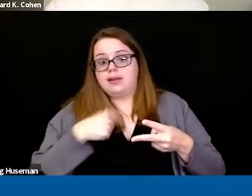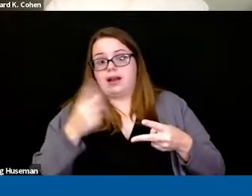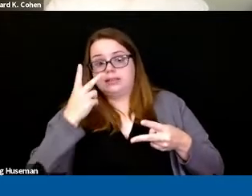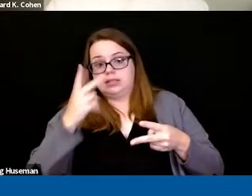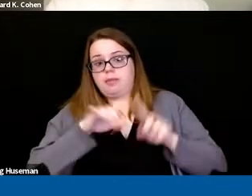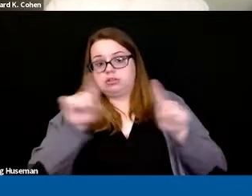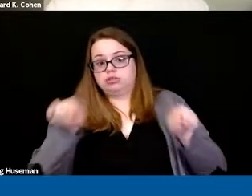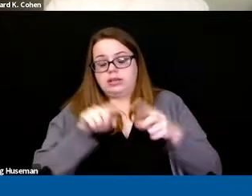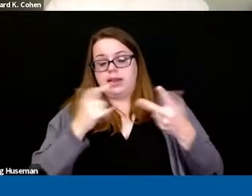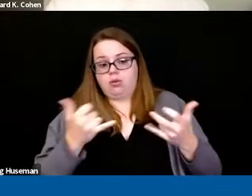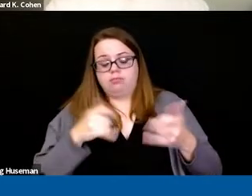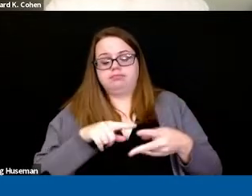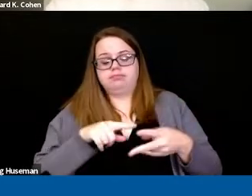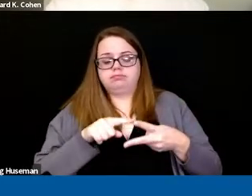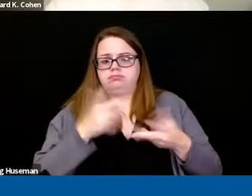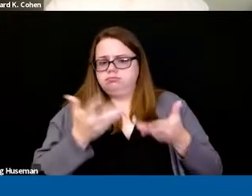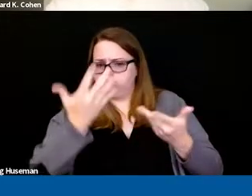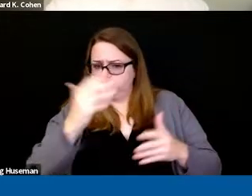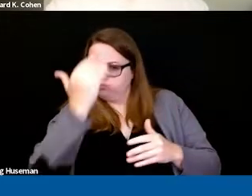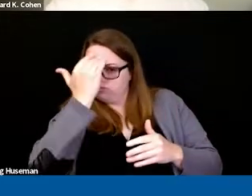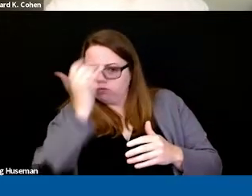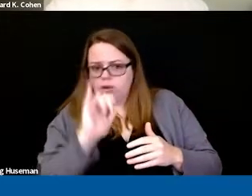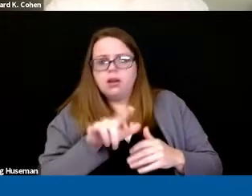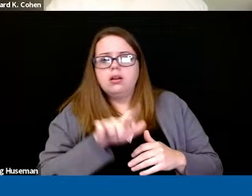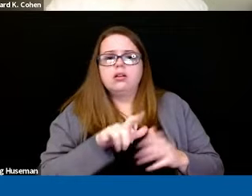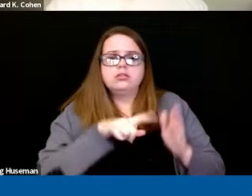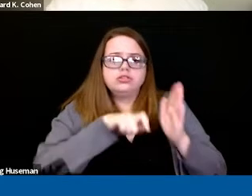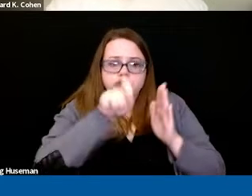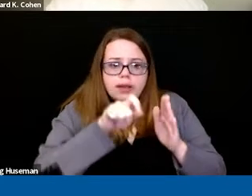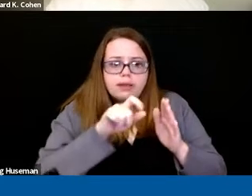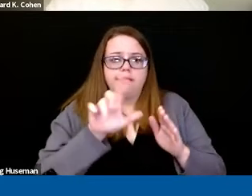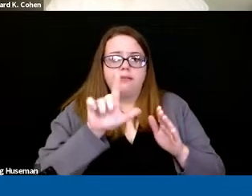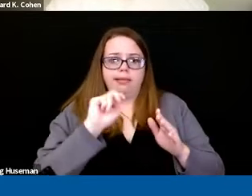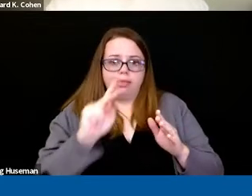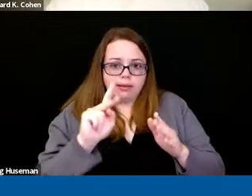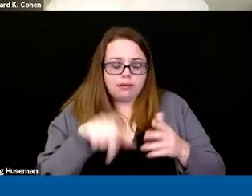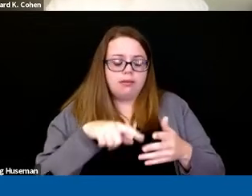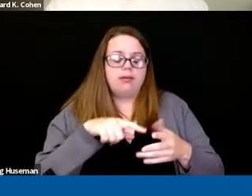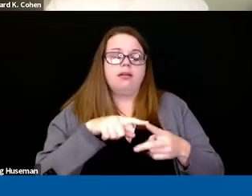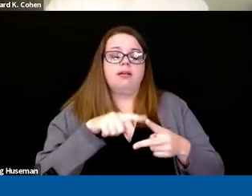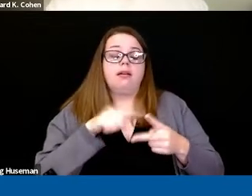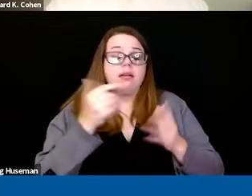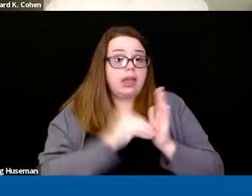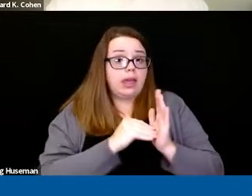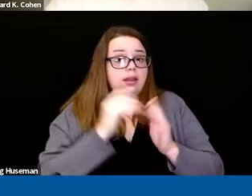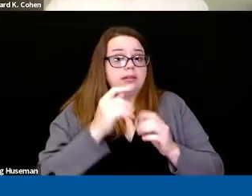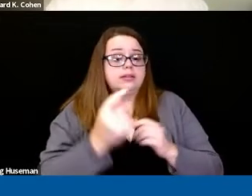some of which may be familiar to you already, like button, checkbox or link. Again, when it comes to standalone widget roles,